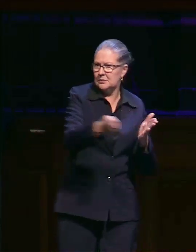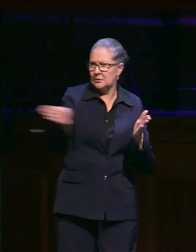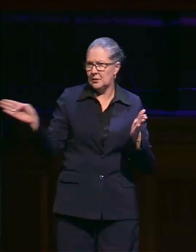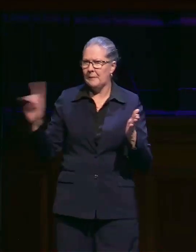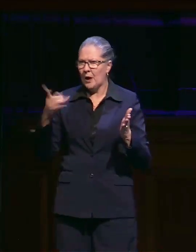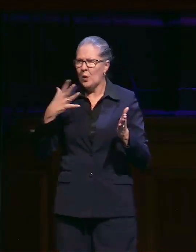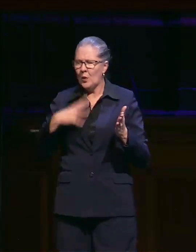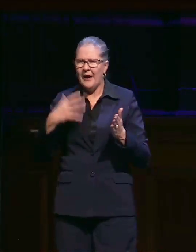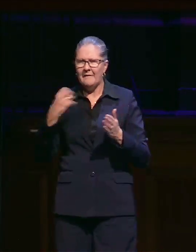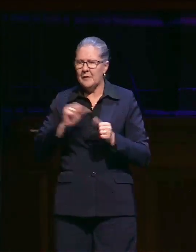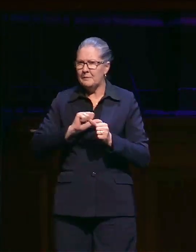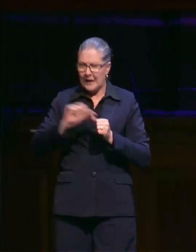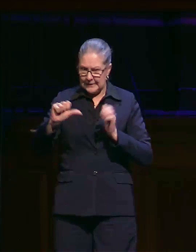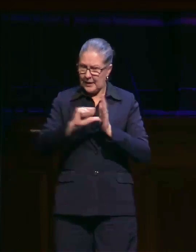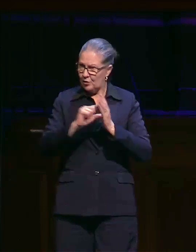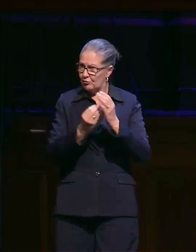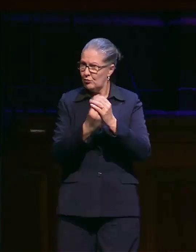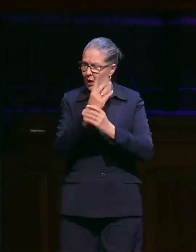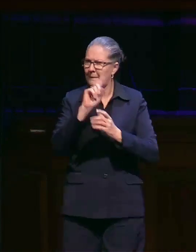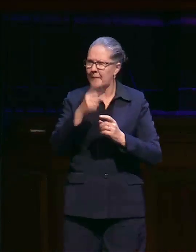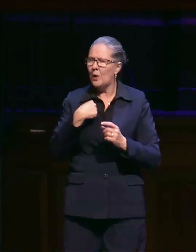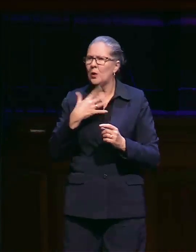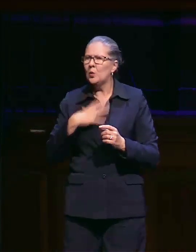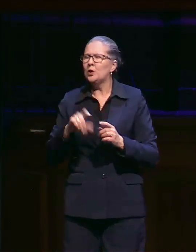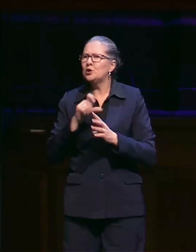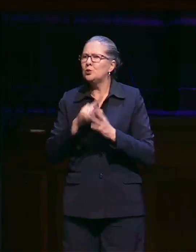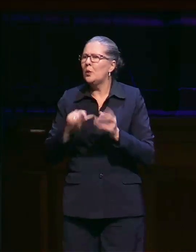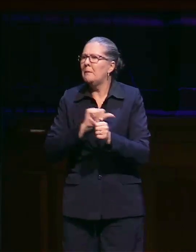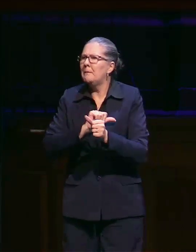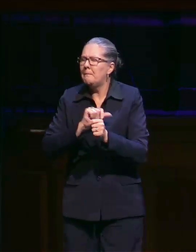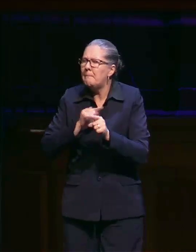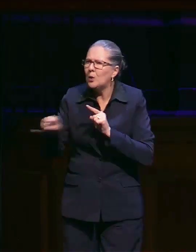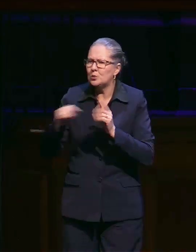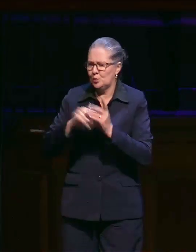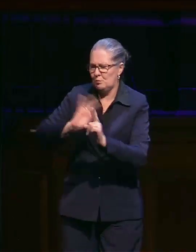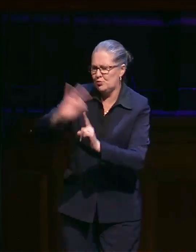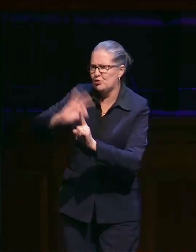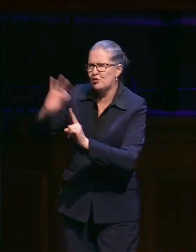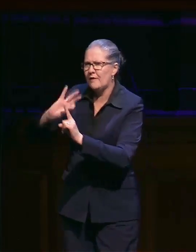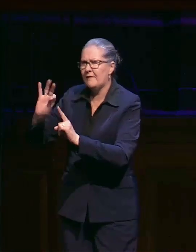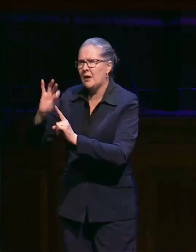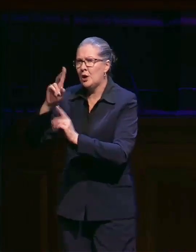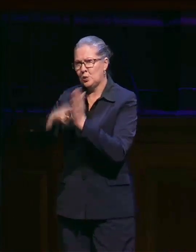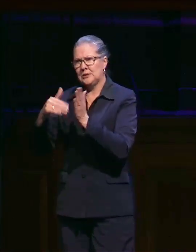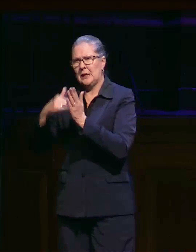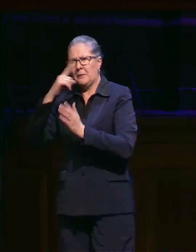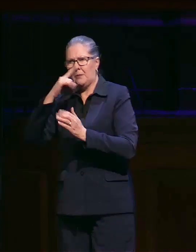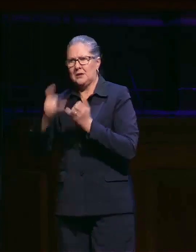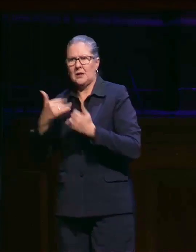economic growth but also more fundamentally what will do the most to improve the lives of New Zealanders what will help them to pursue lives of